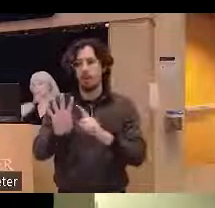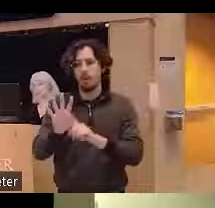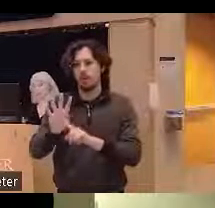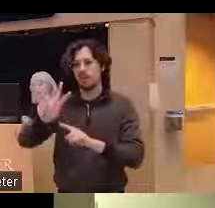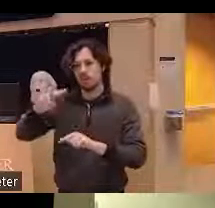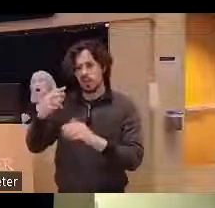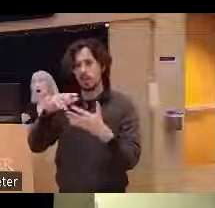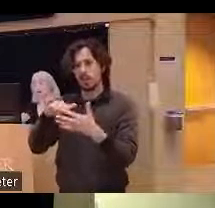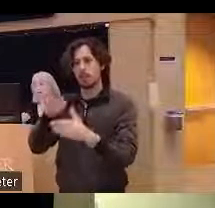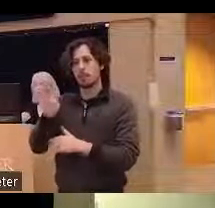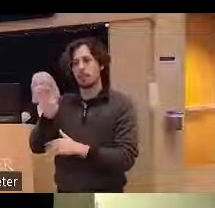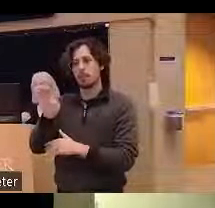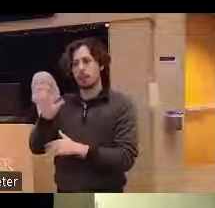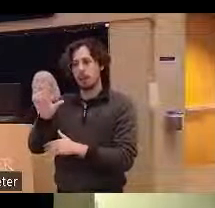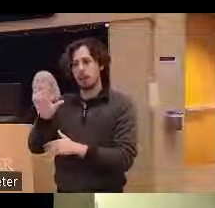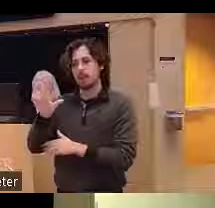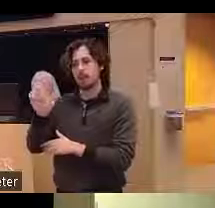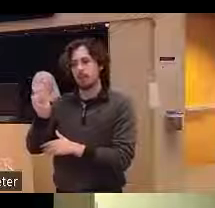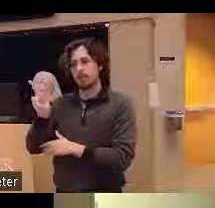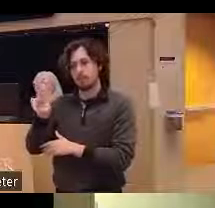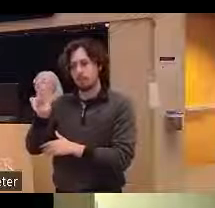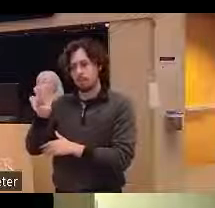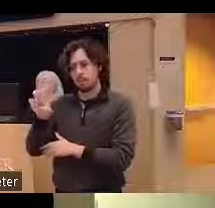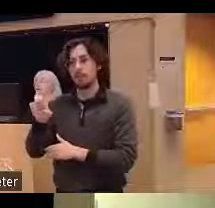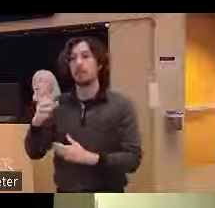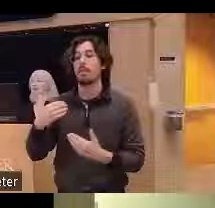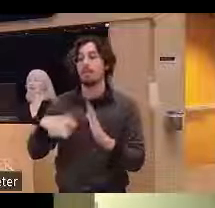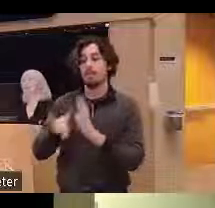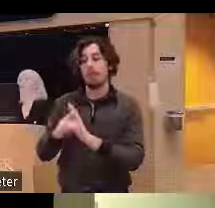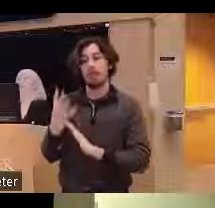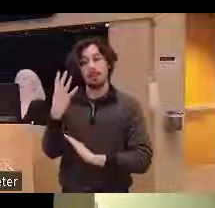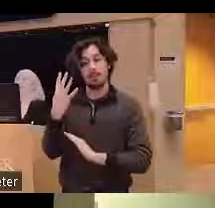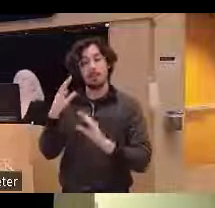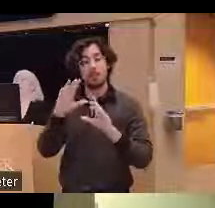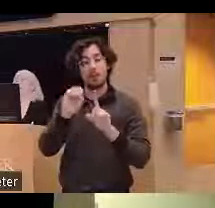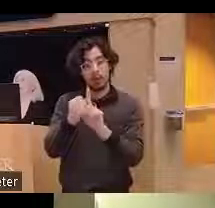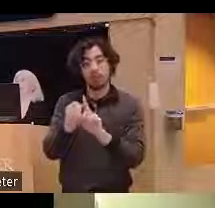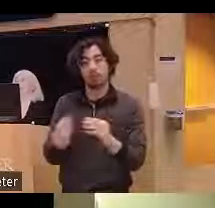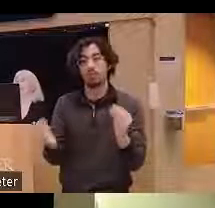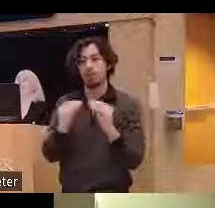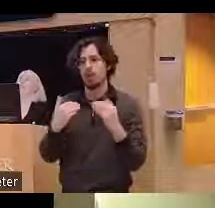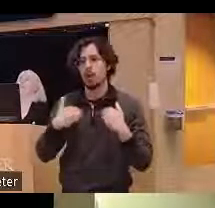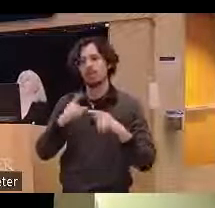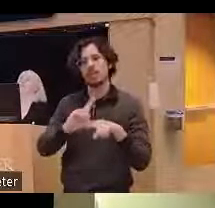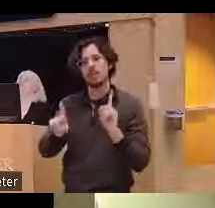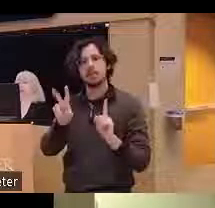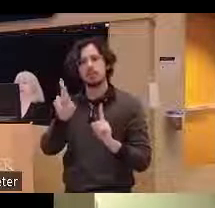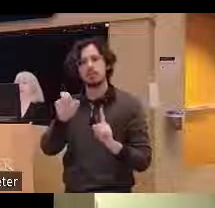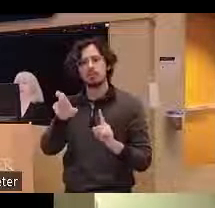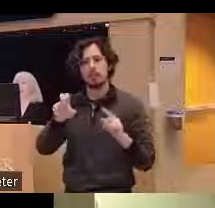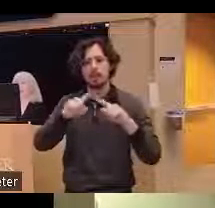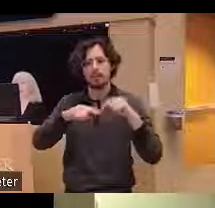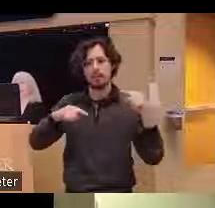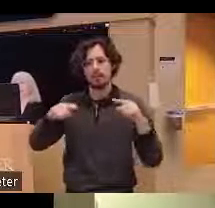inner city hospital we found four more cases that had different rare variance in those same genes um